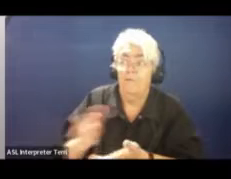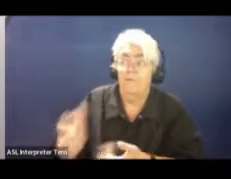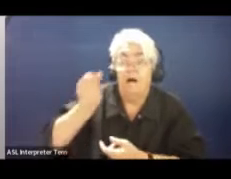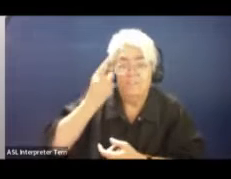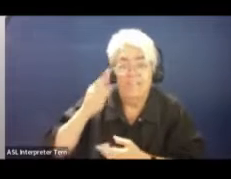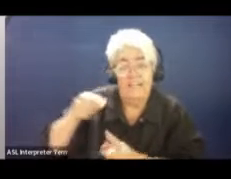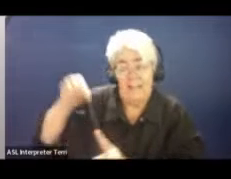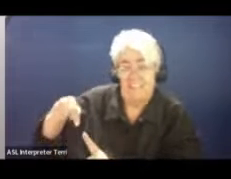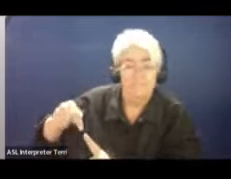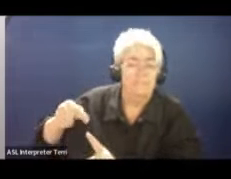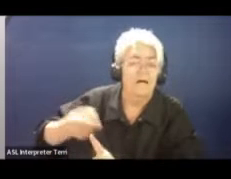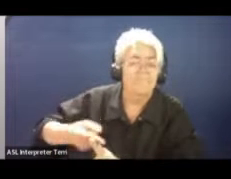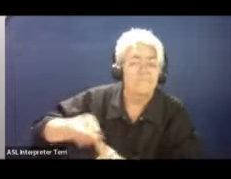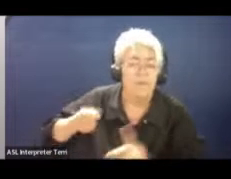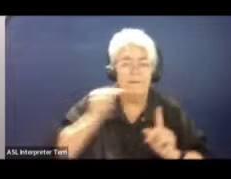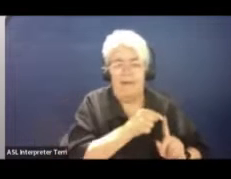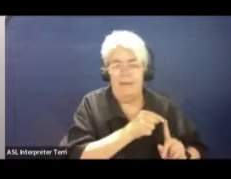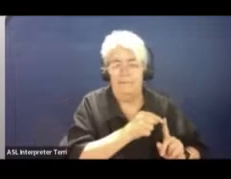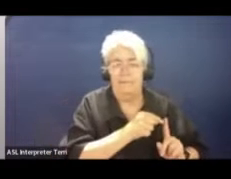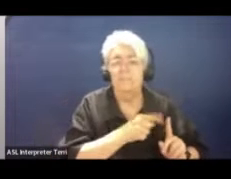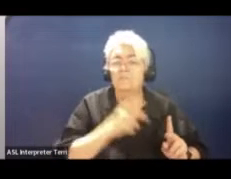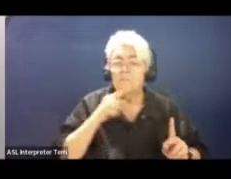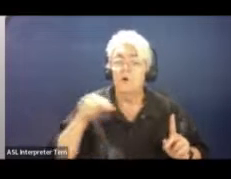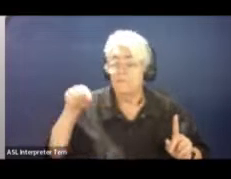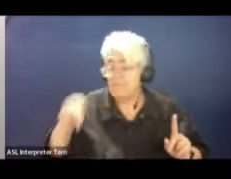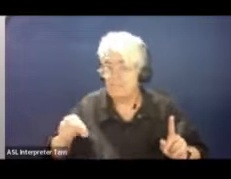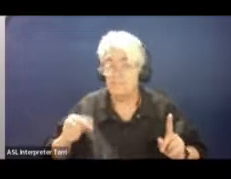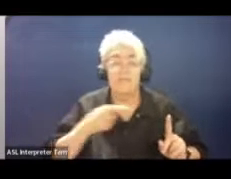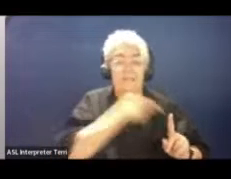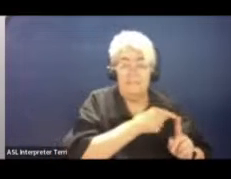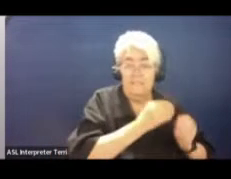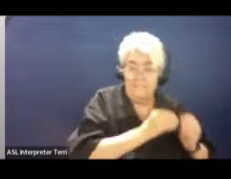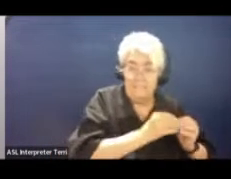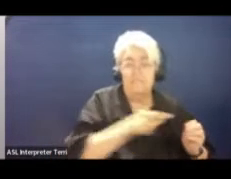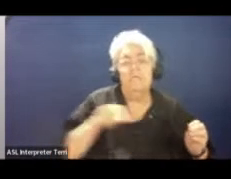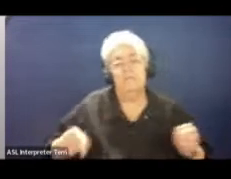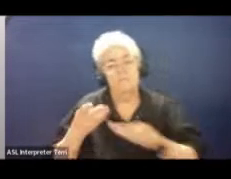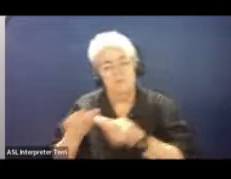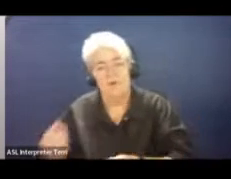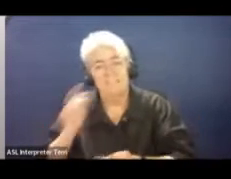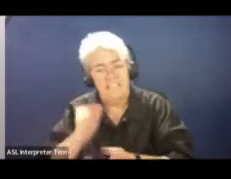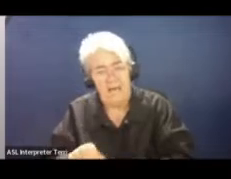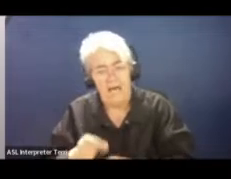accommodations that can be easily implemented small changes to their day to day interactions with their clients that actually